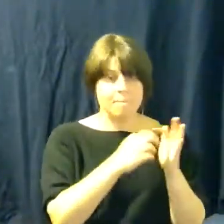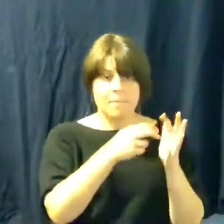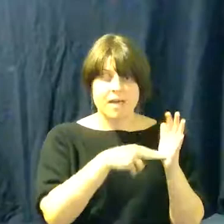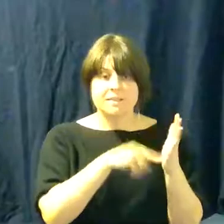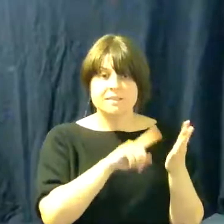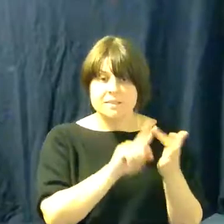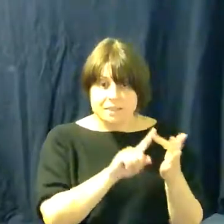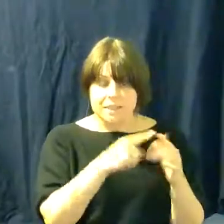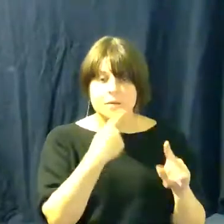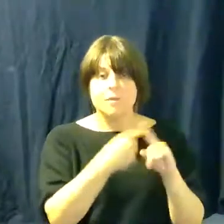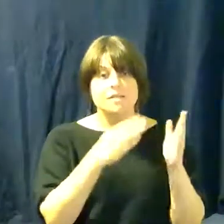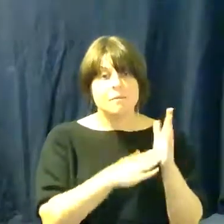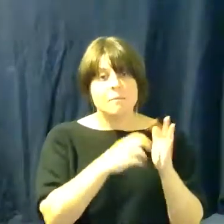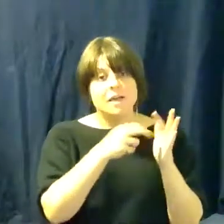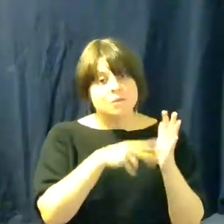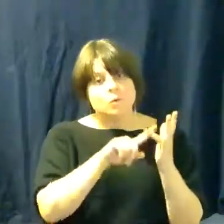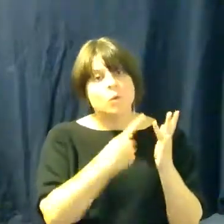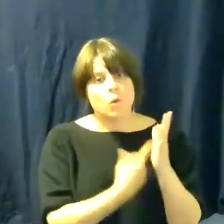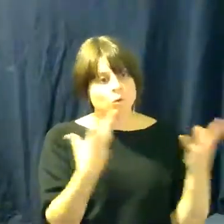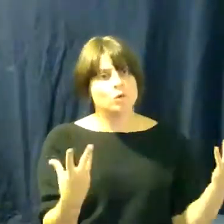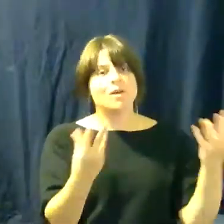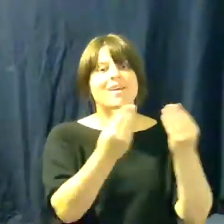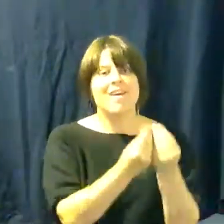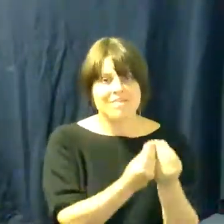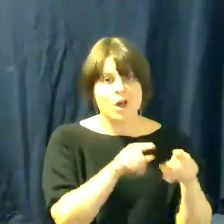Just on that, with the training we are wanting the mentee